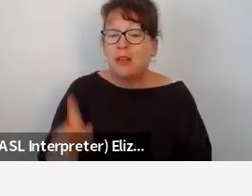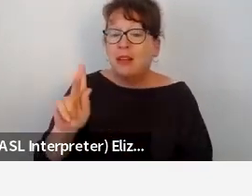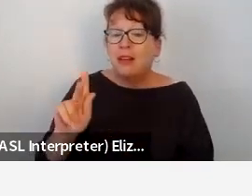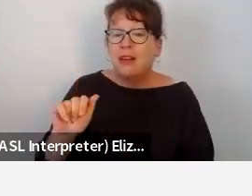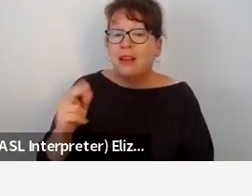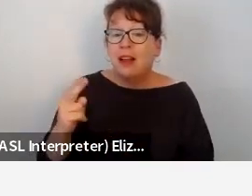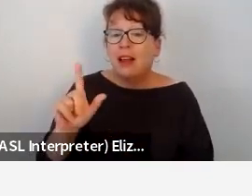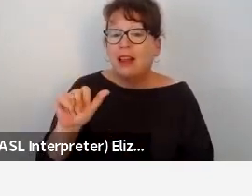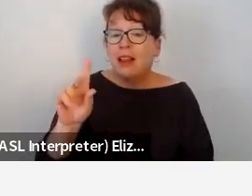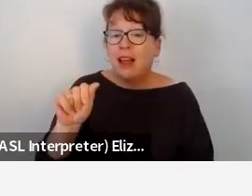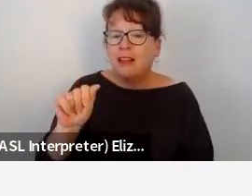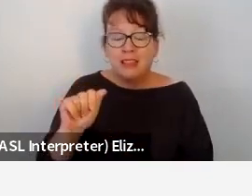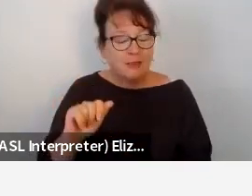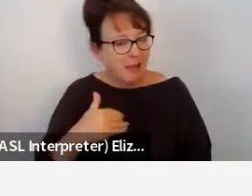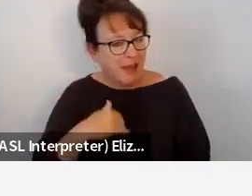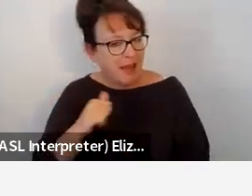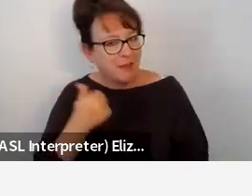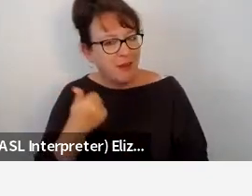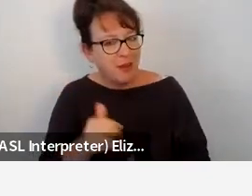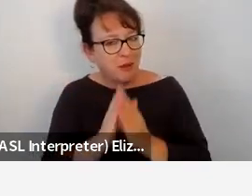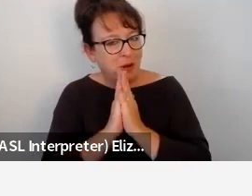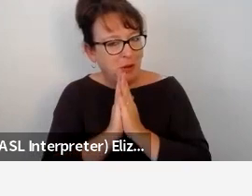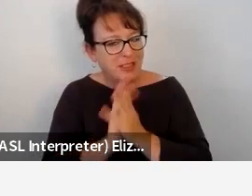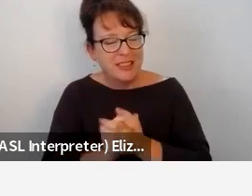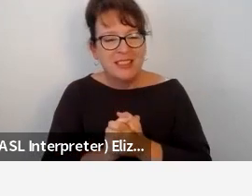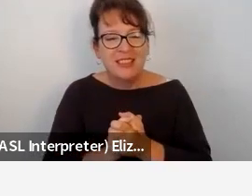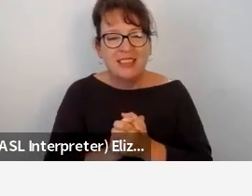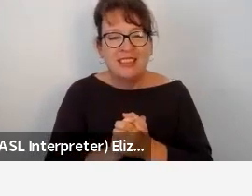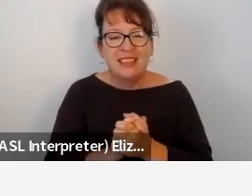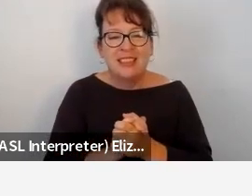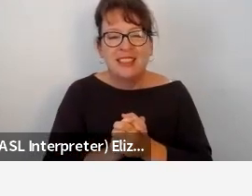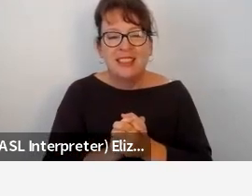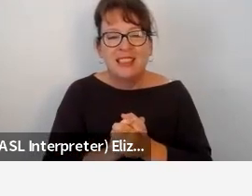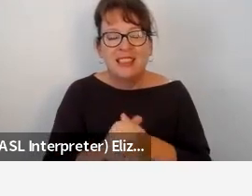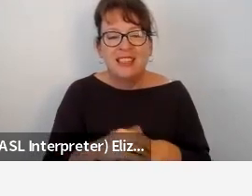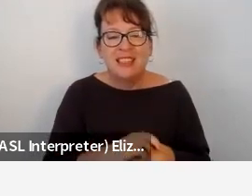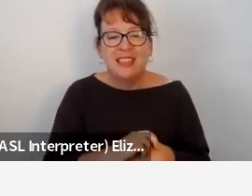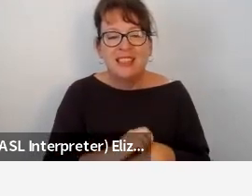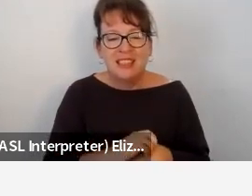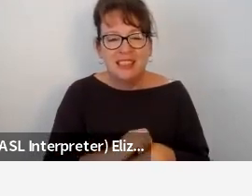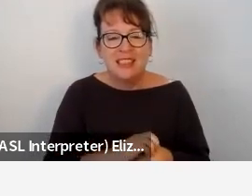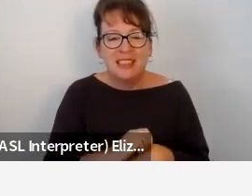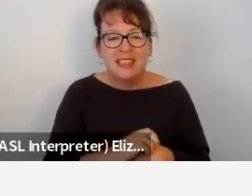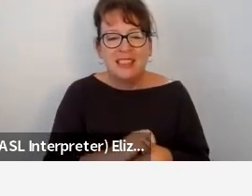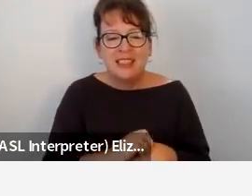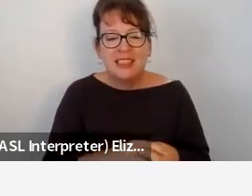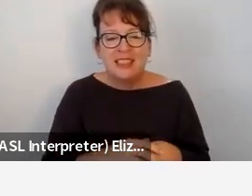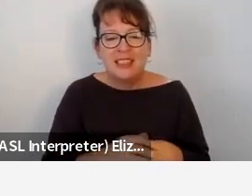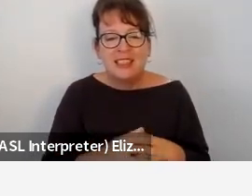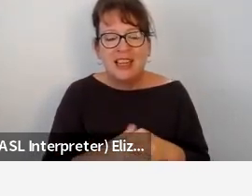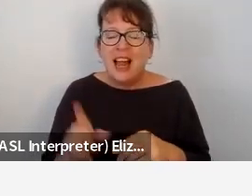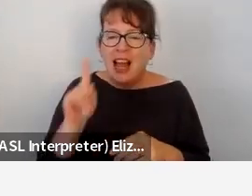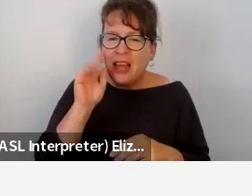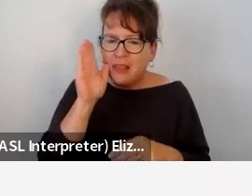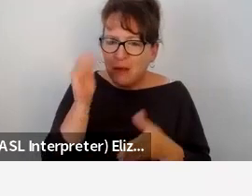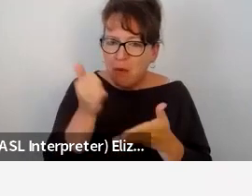In terms of anticipated eligible infrastructure expenses, we anticipate funding electric meters